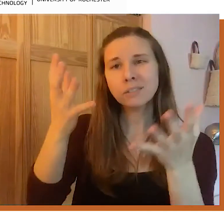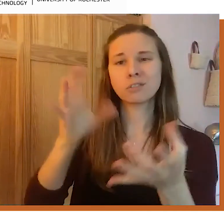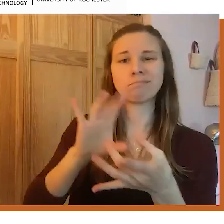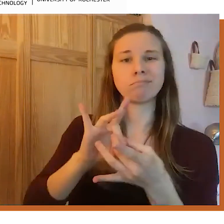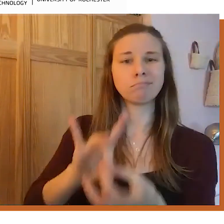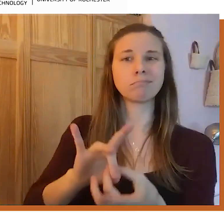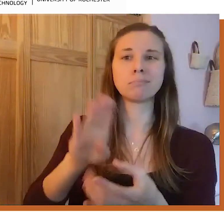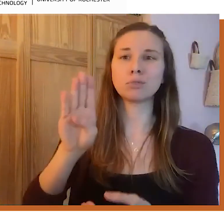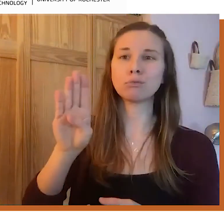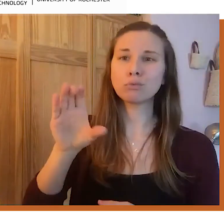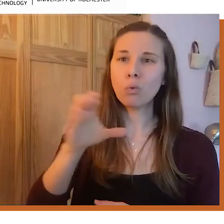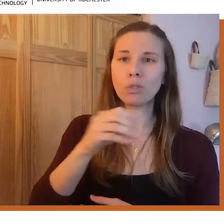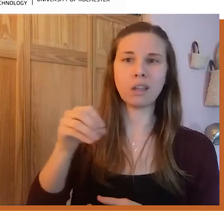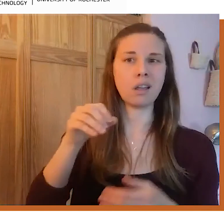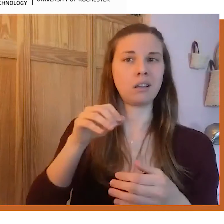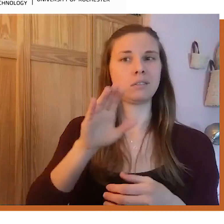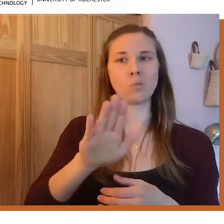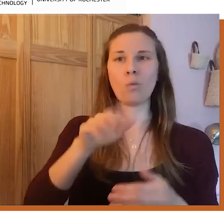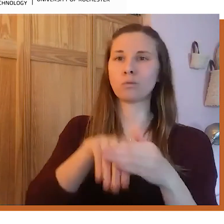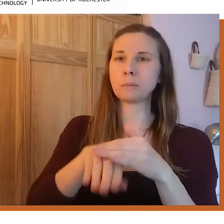about reproductive health and contraception.